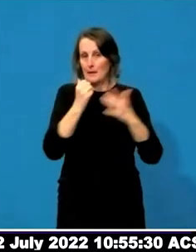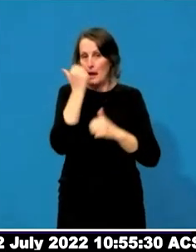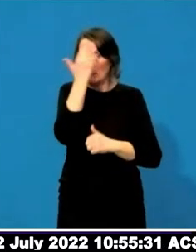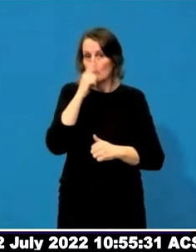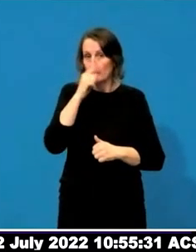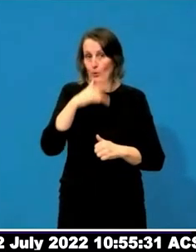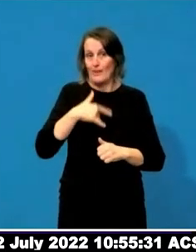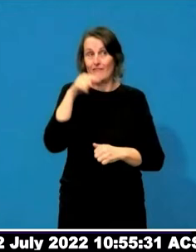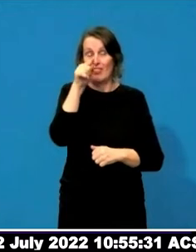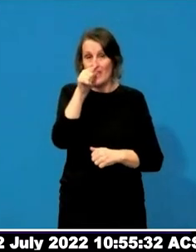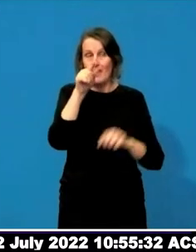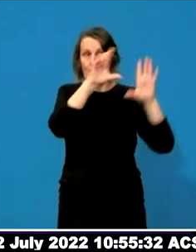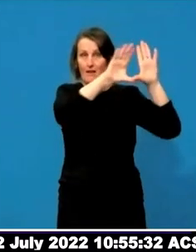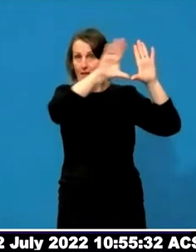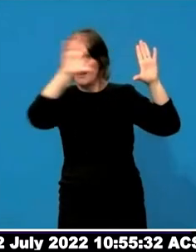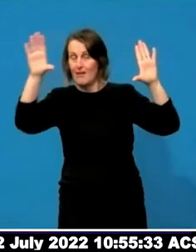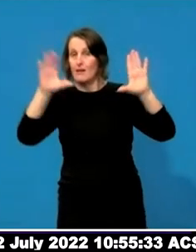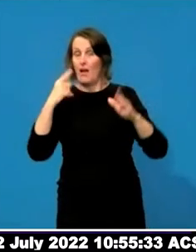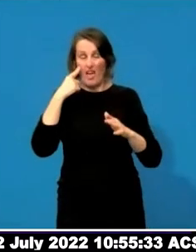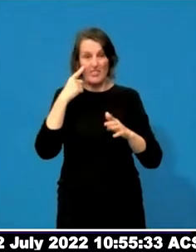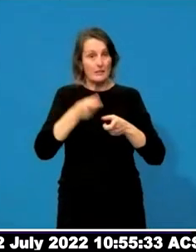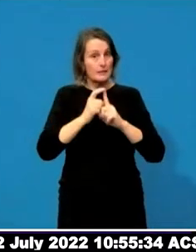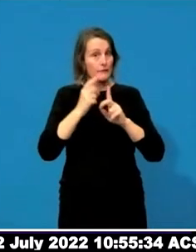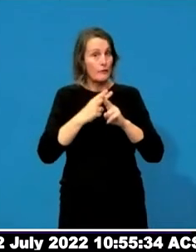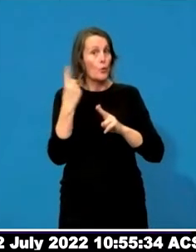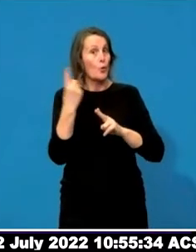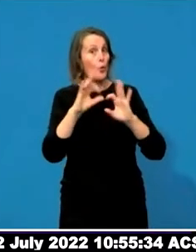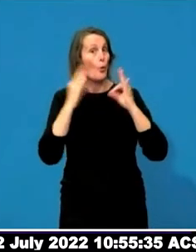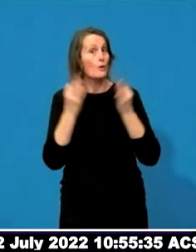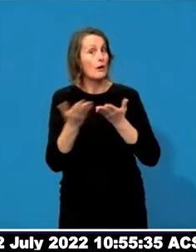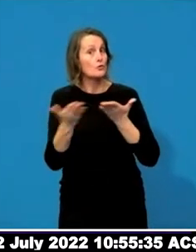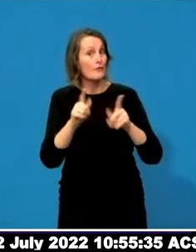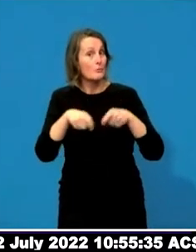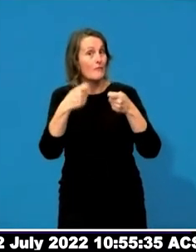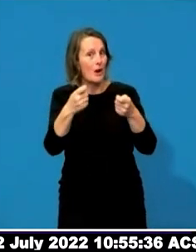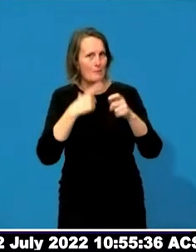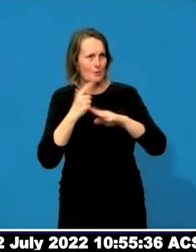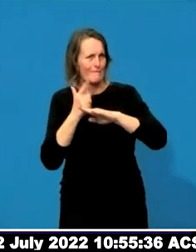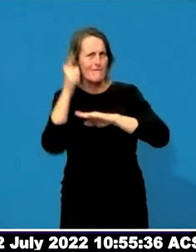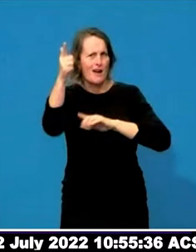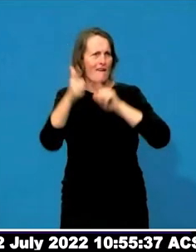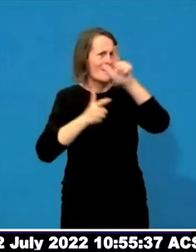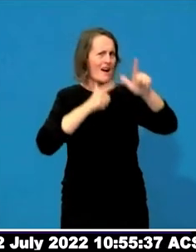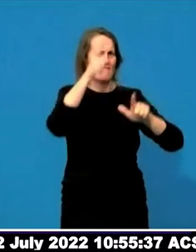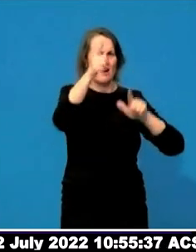and it's difficult for service providers given remote distances,